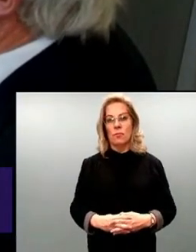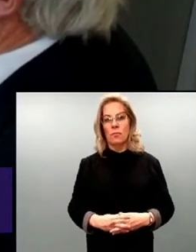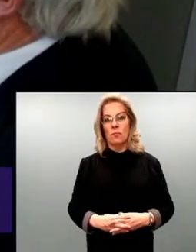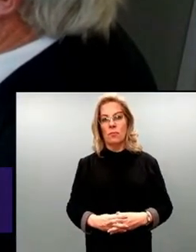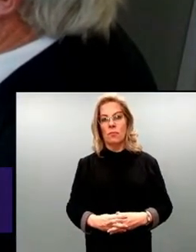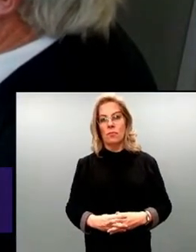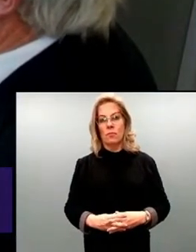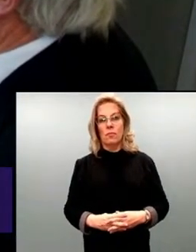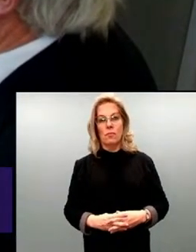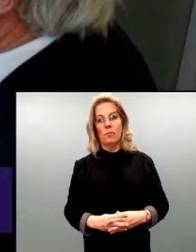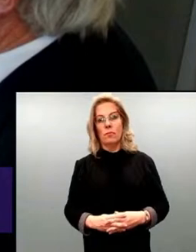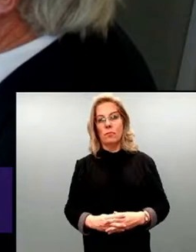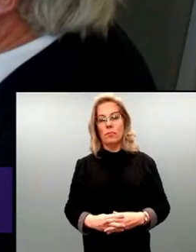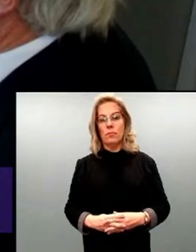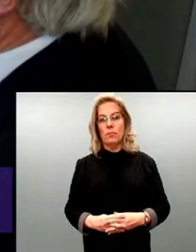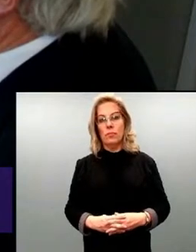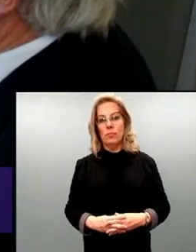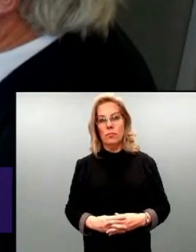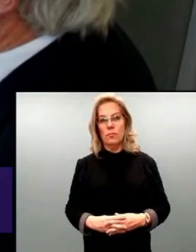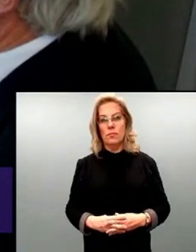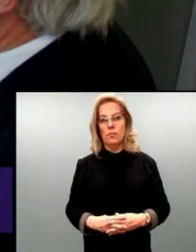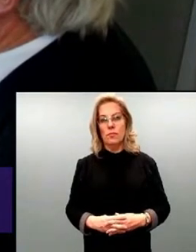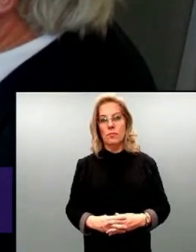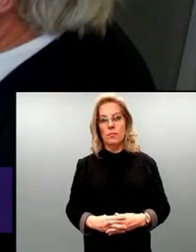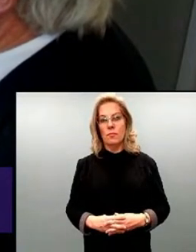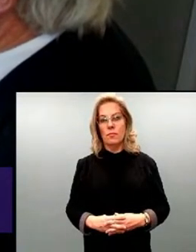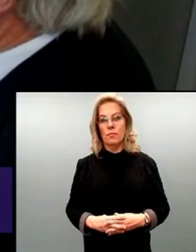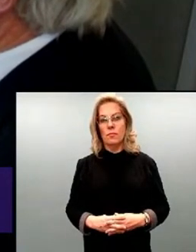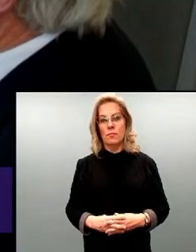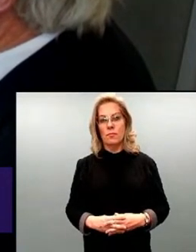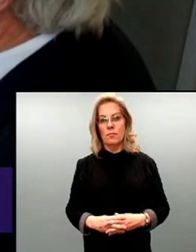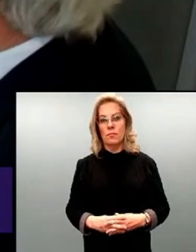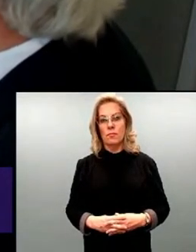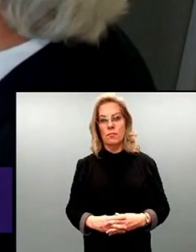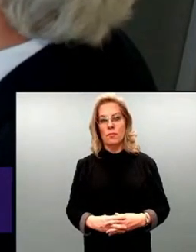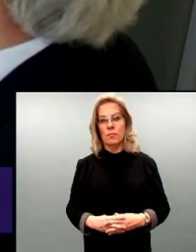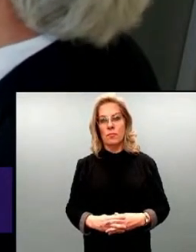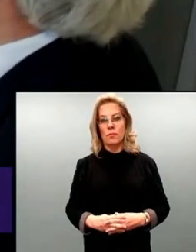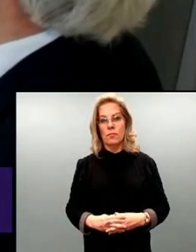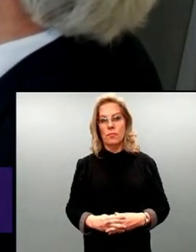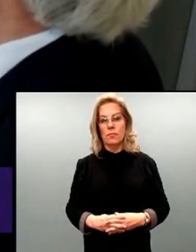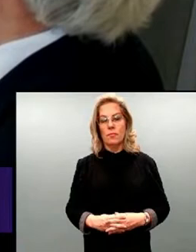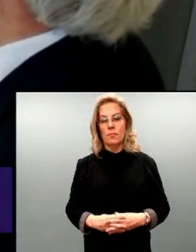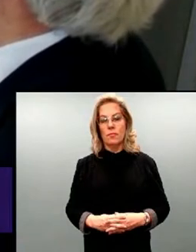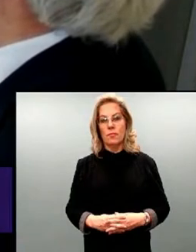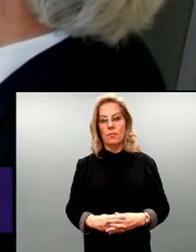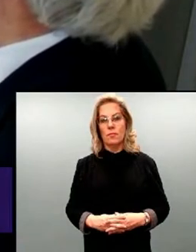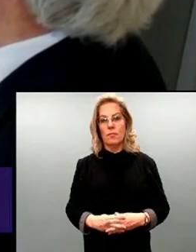They can't find some kind of work in the prison because the officers will say, "You are argumentative. You don't listen to me.